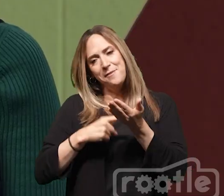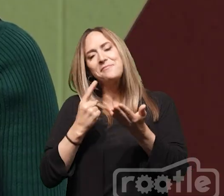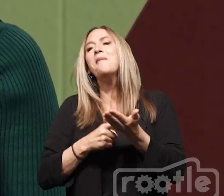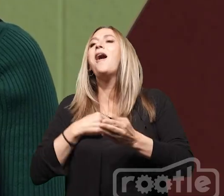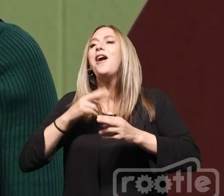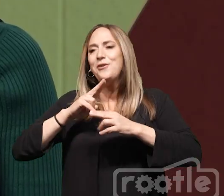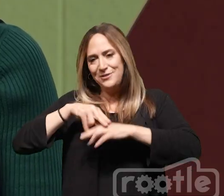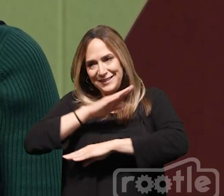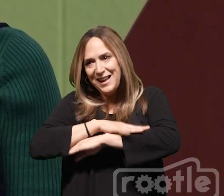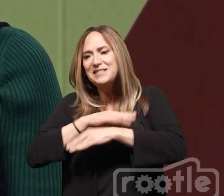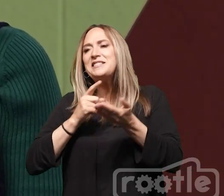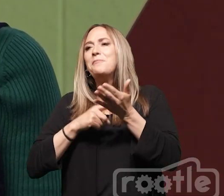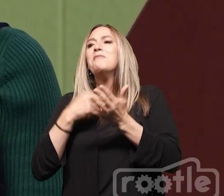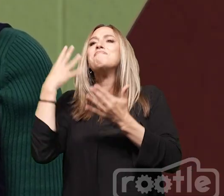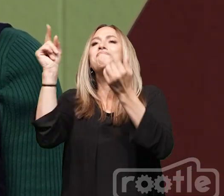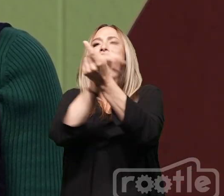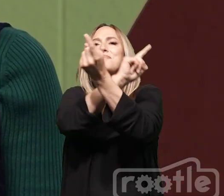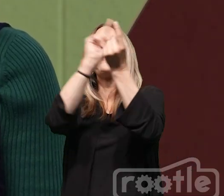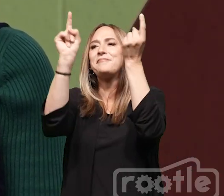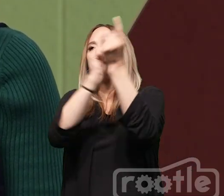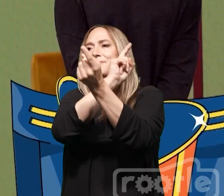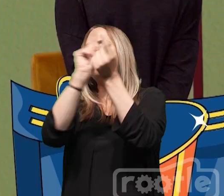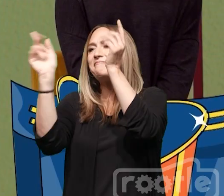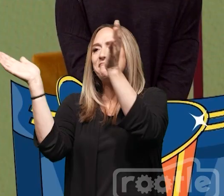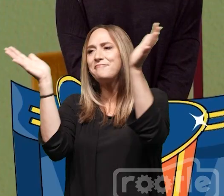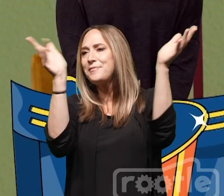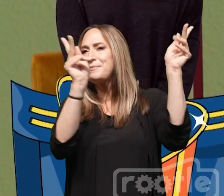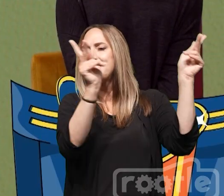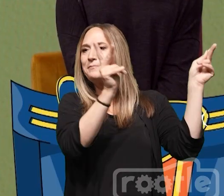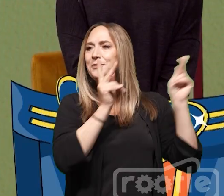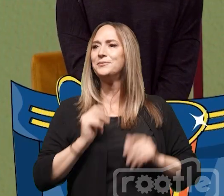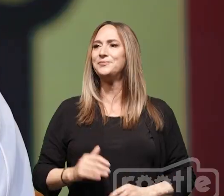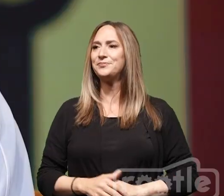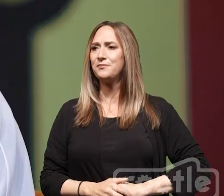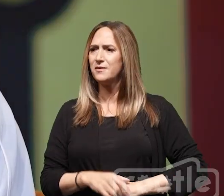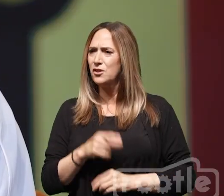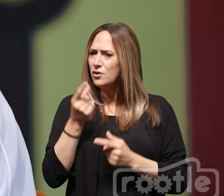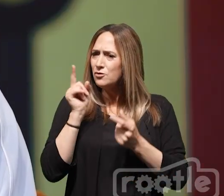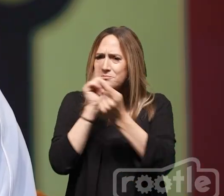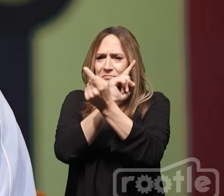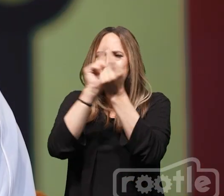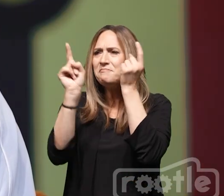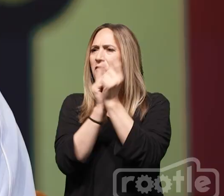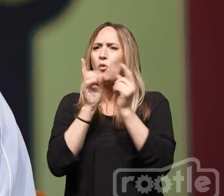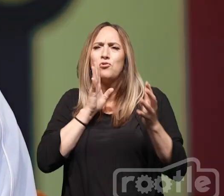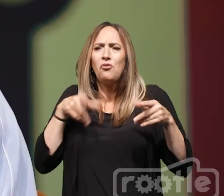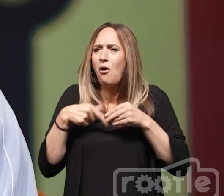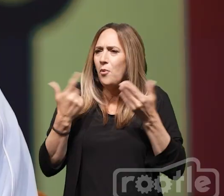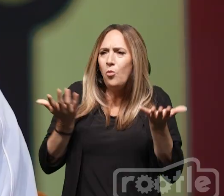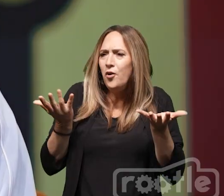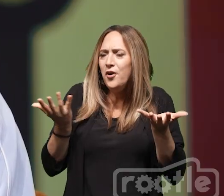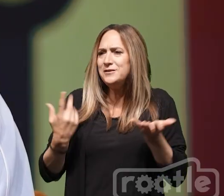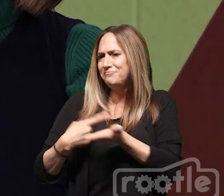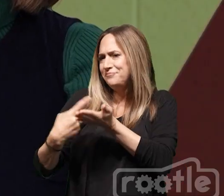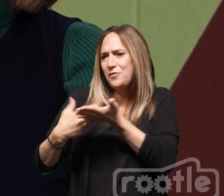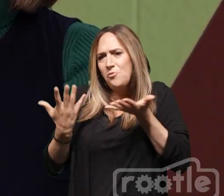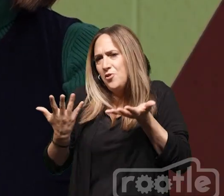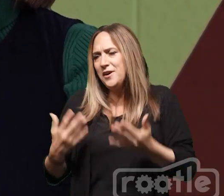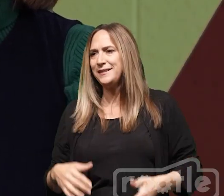but other times I'm out in the community talking with people. When you go out, what do you talk to people about? Great question.